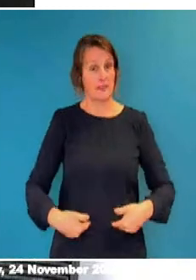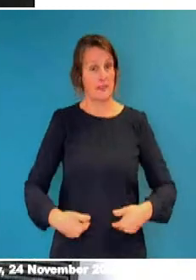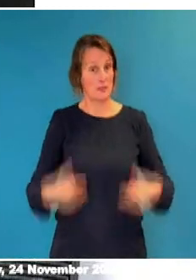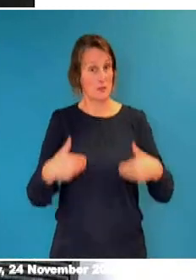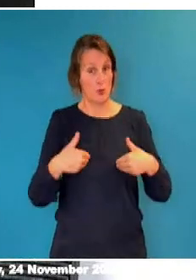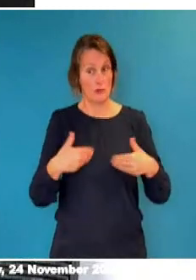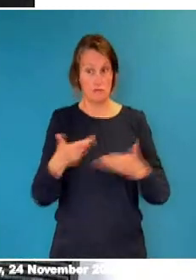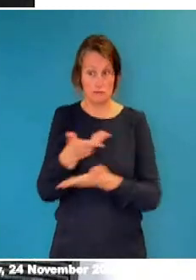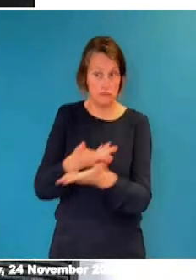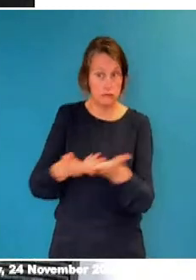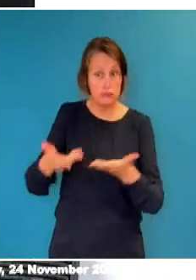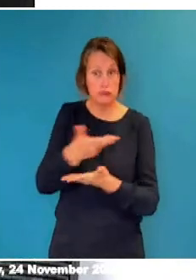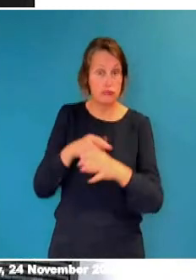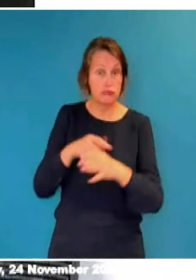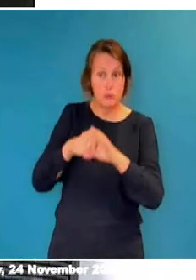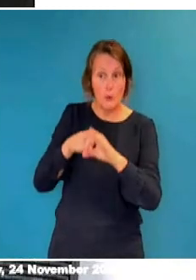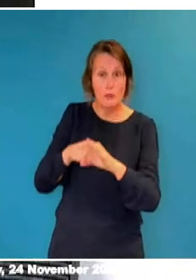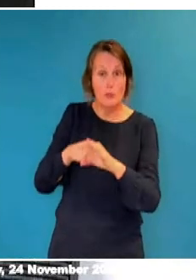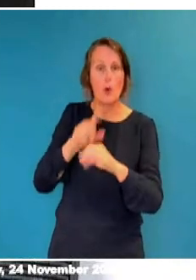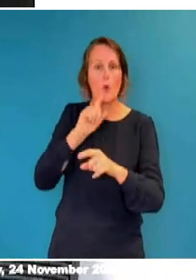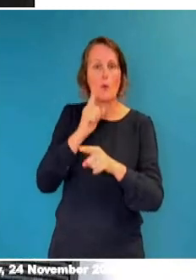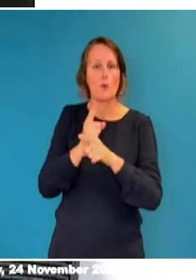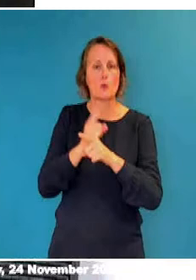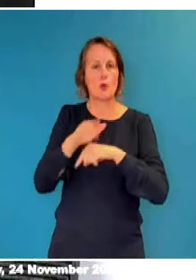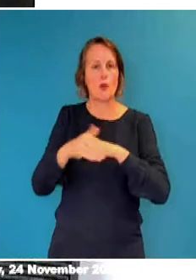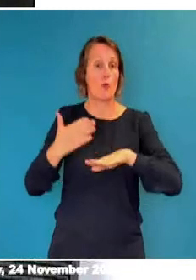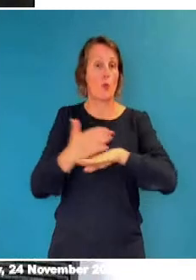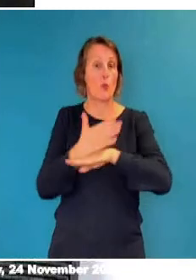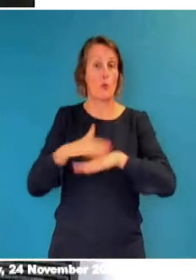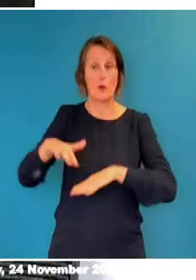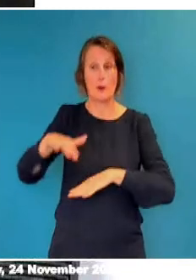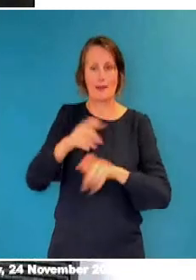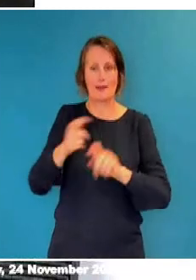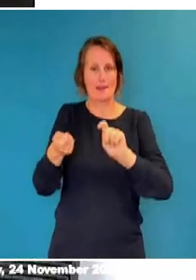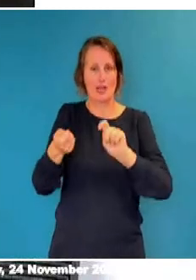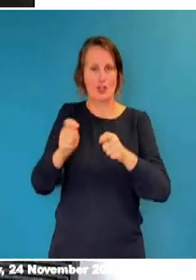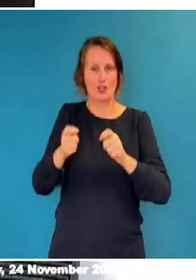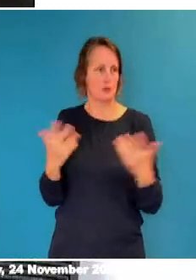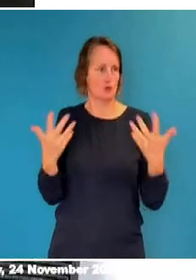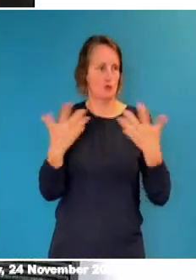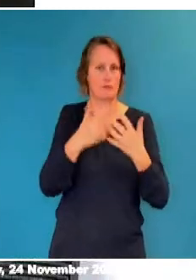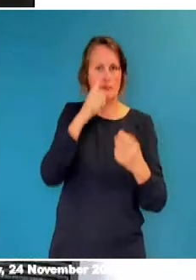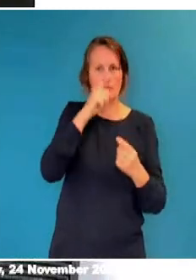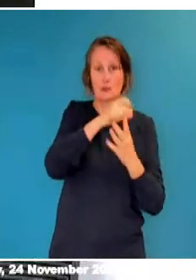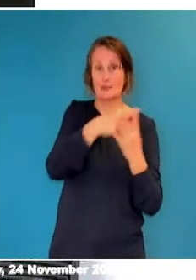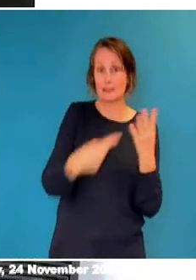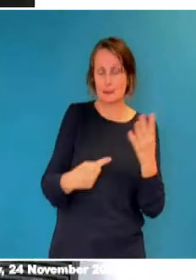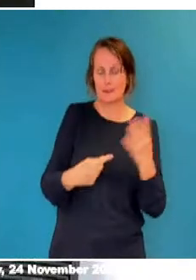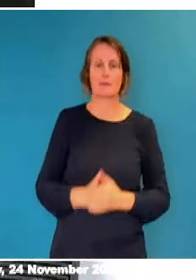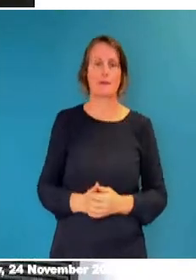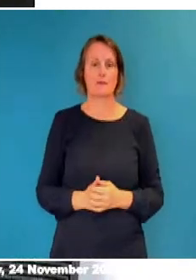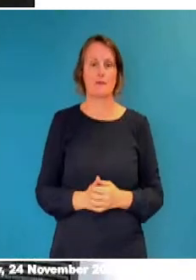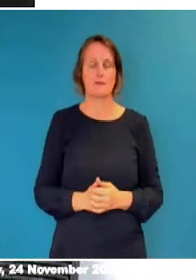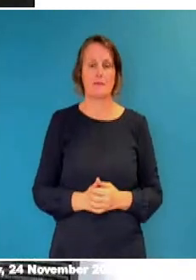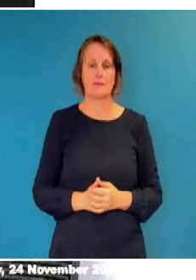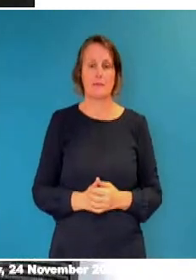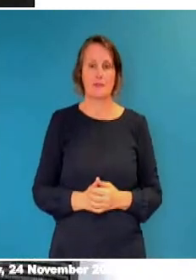workplace adjustment and, Commissioners, you will have noted that in the evidence, a variety of terms are used.